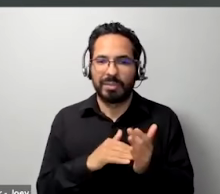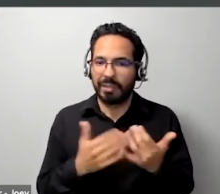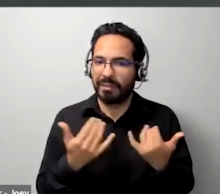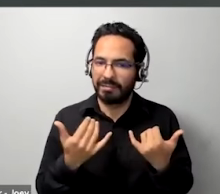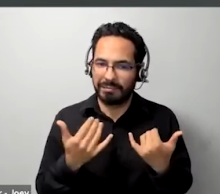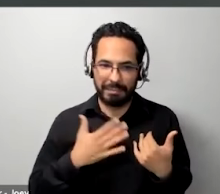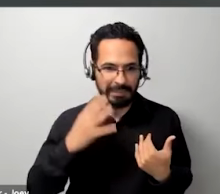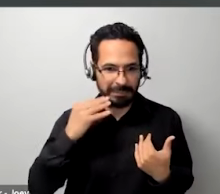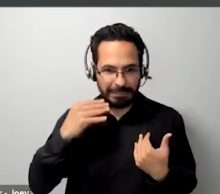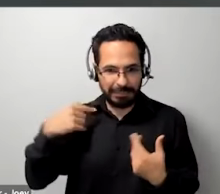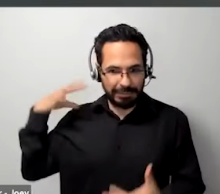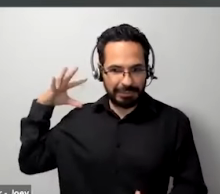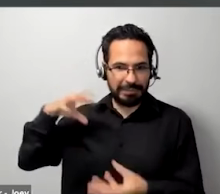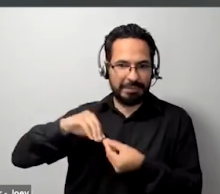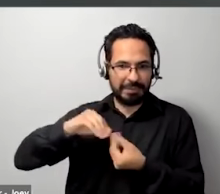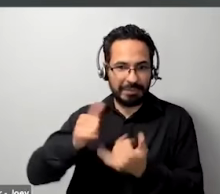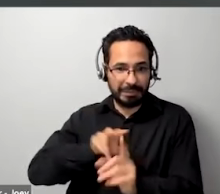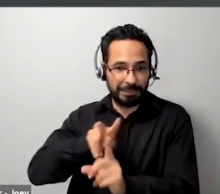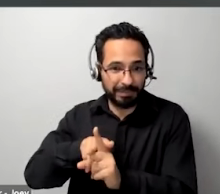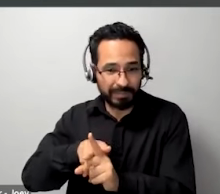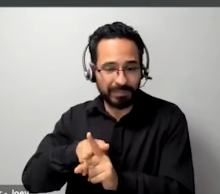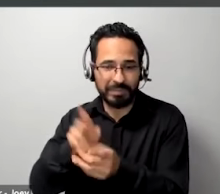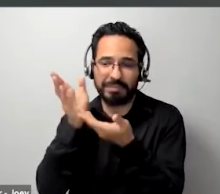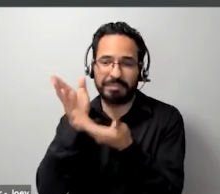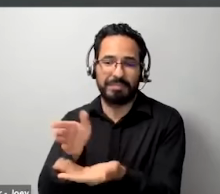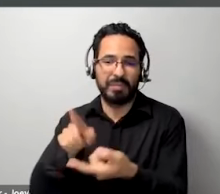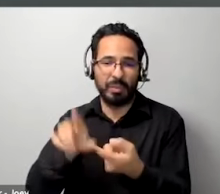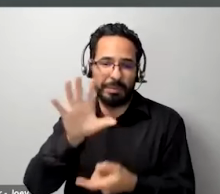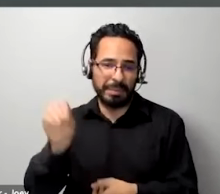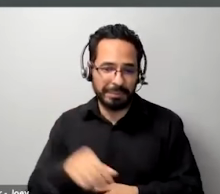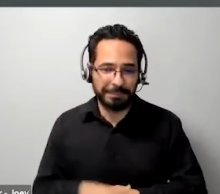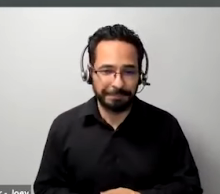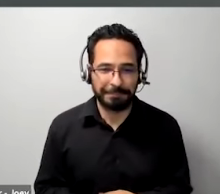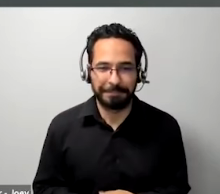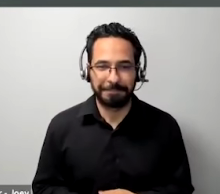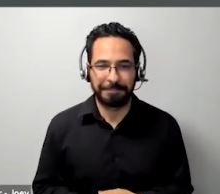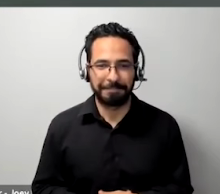that I had and still bring it back to the company. So, thank you.